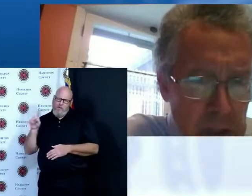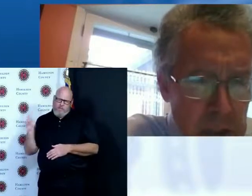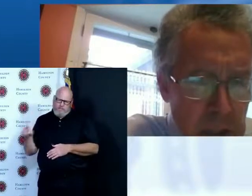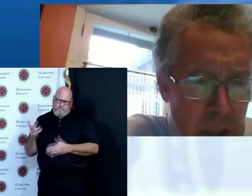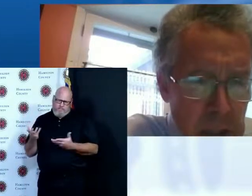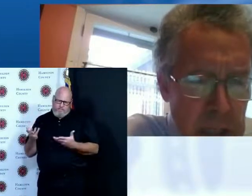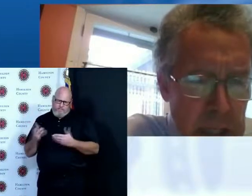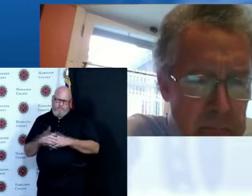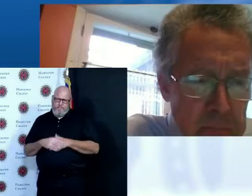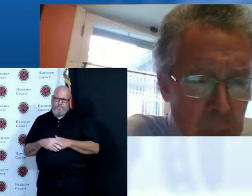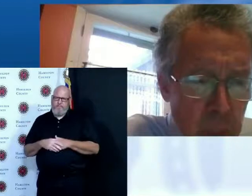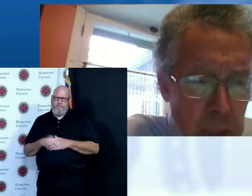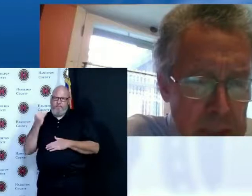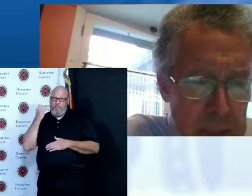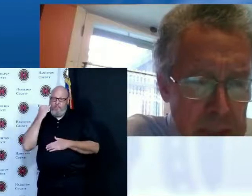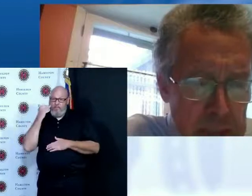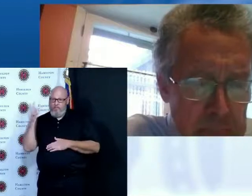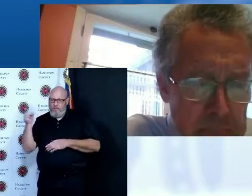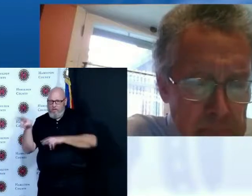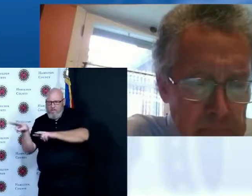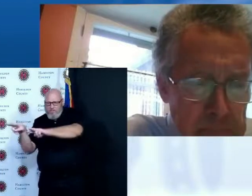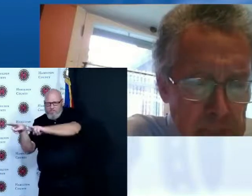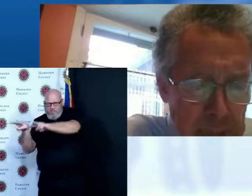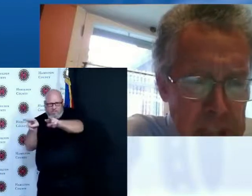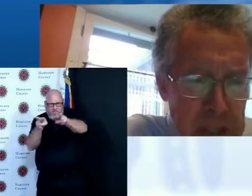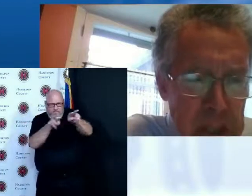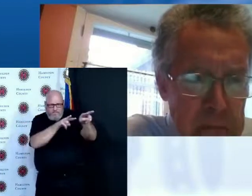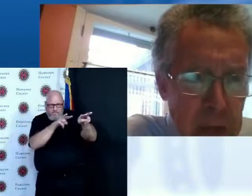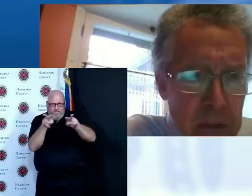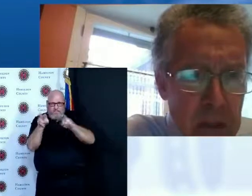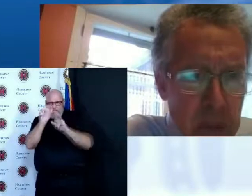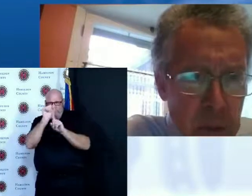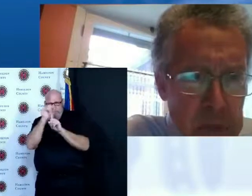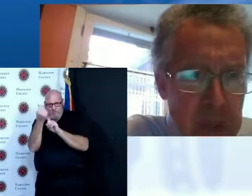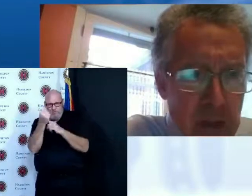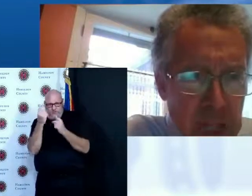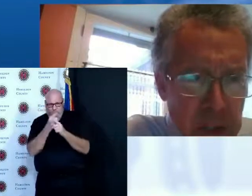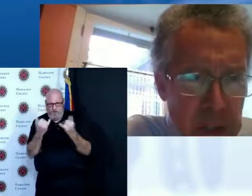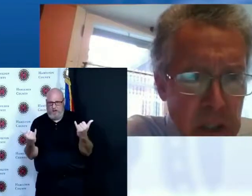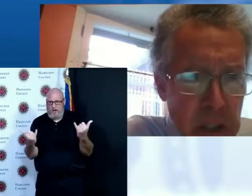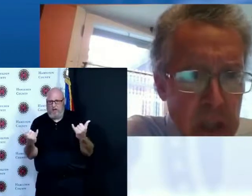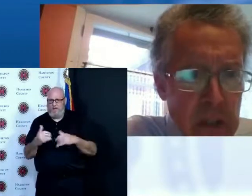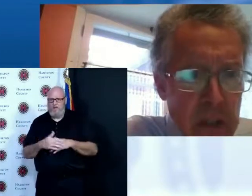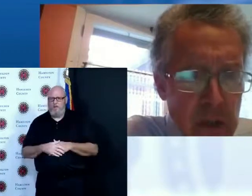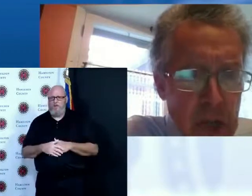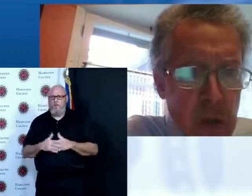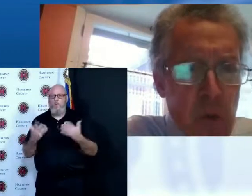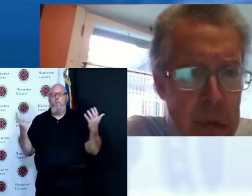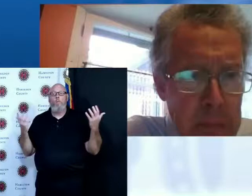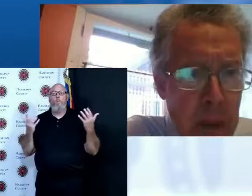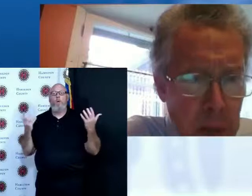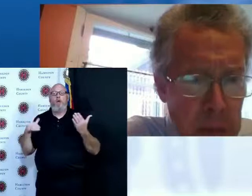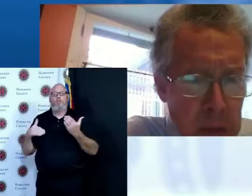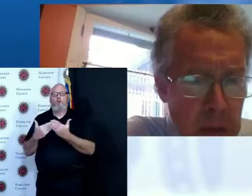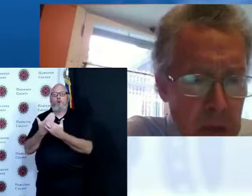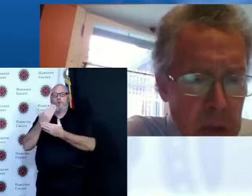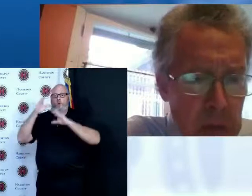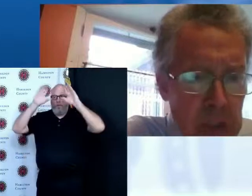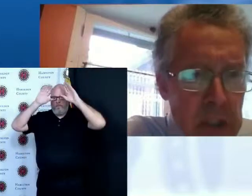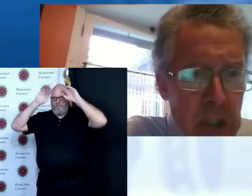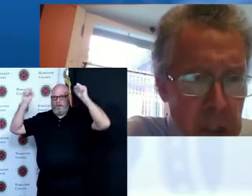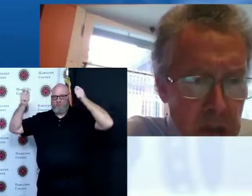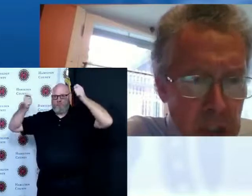given what has been said by the new Administration to try to ramp up but clearly